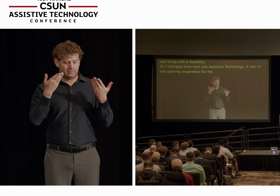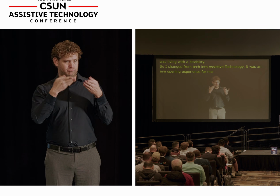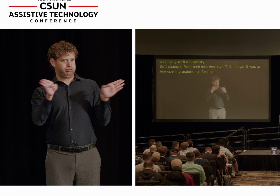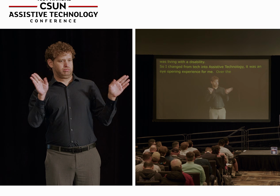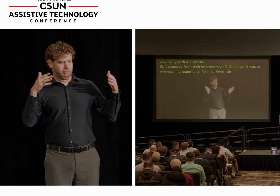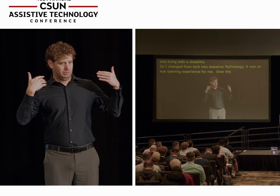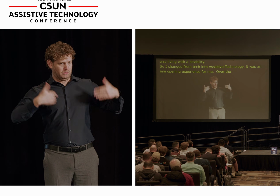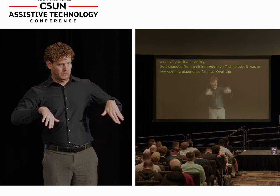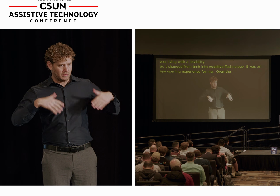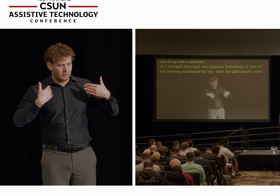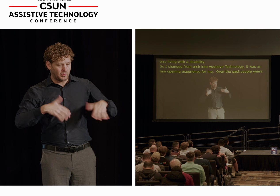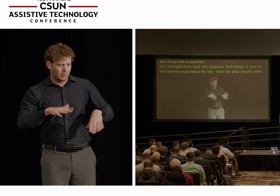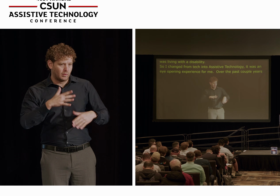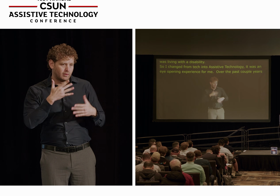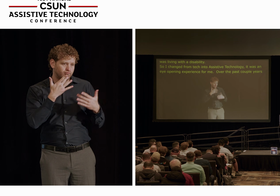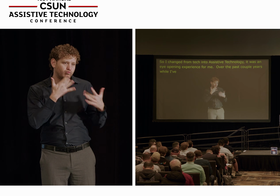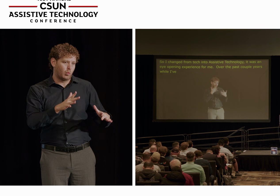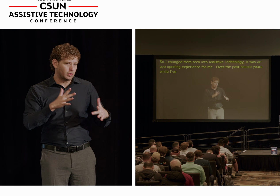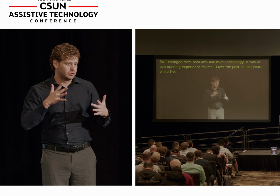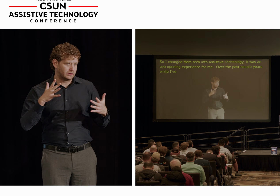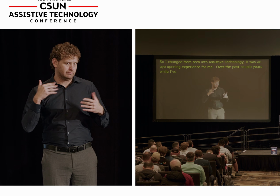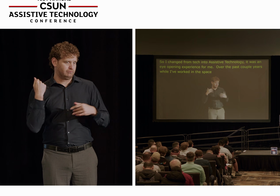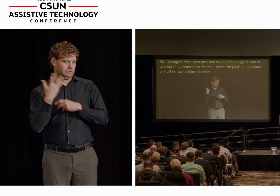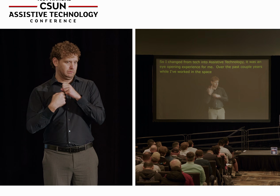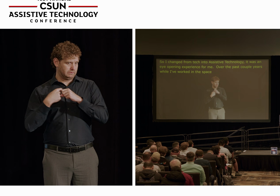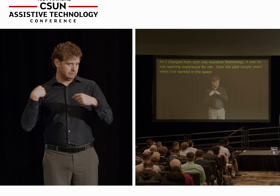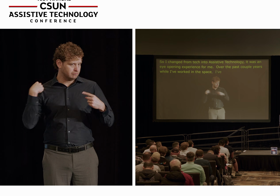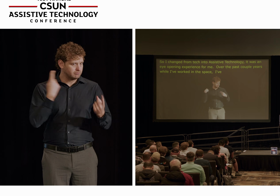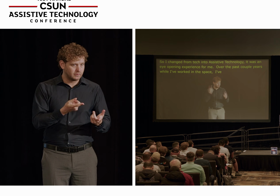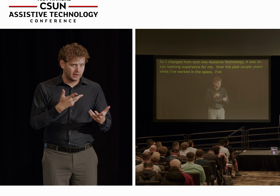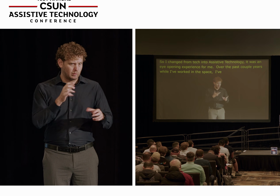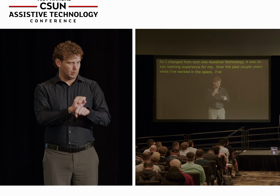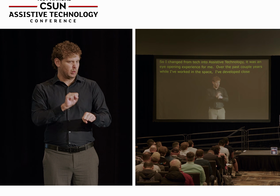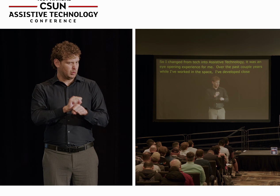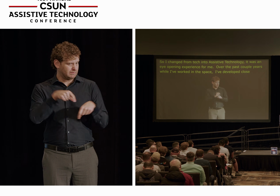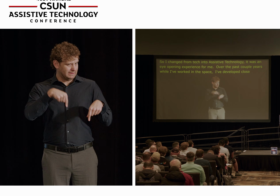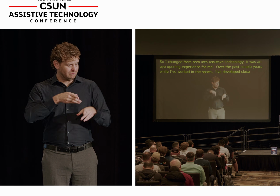while I've been working in this space, I've developed some close relationships with those